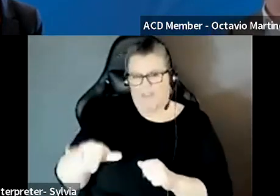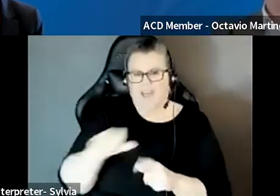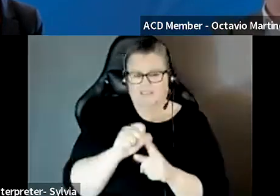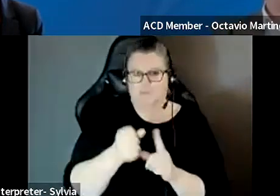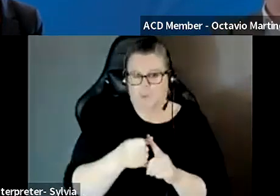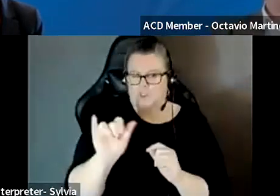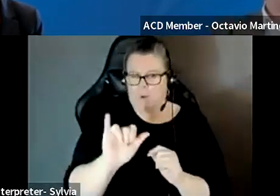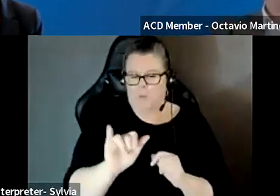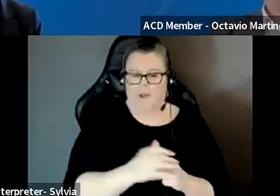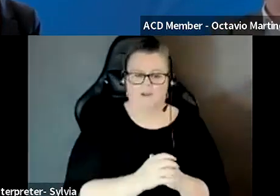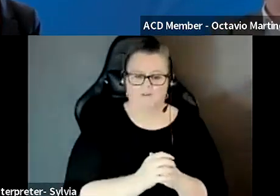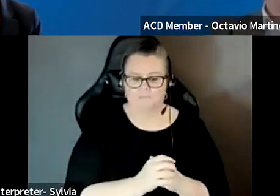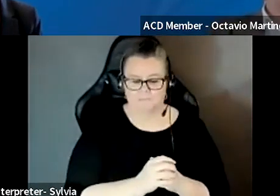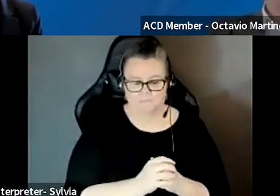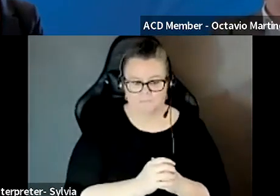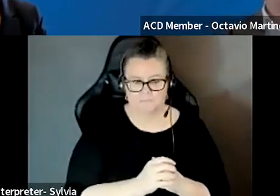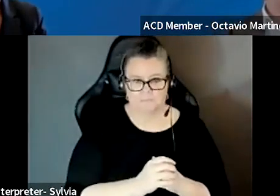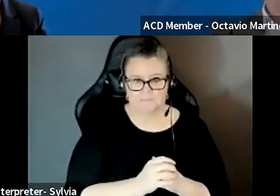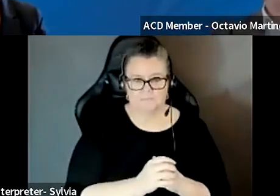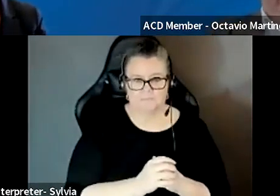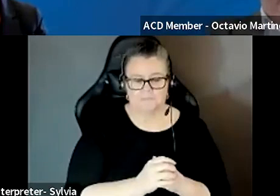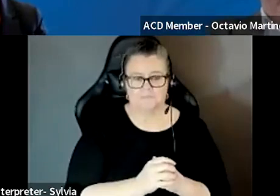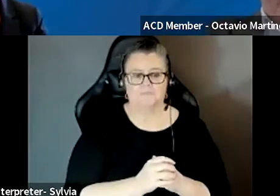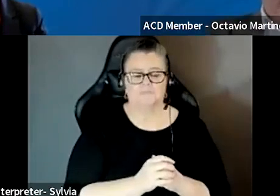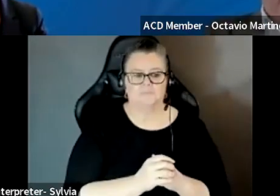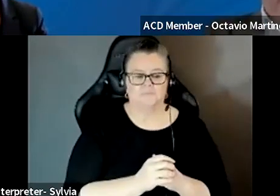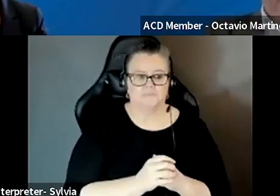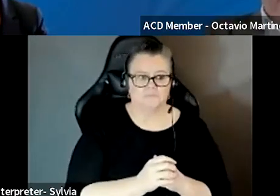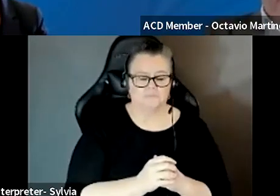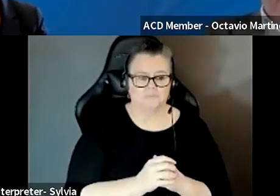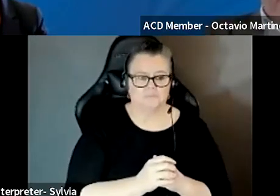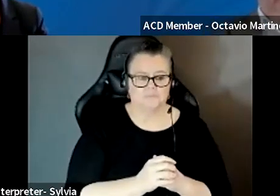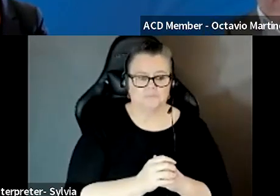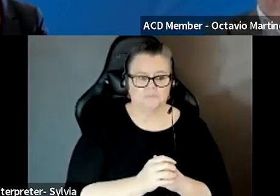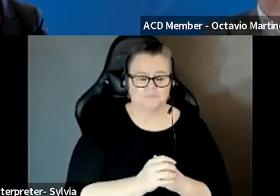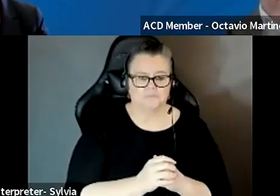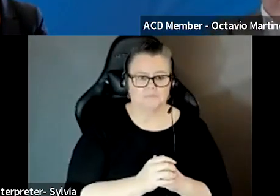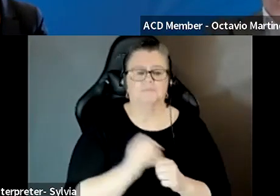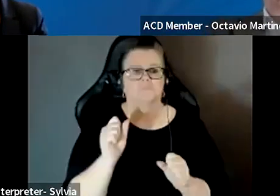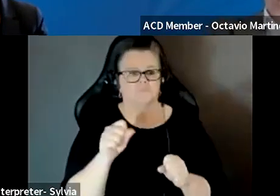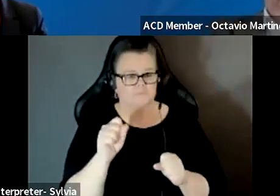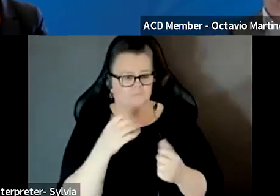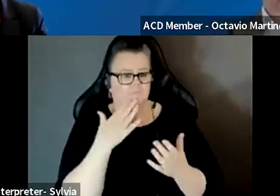Yes, thanks for the comment. And I very much agree with both points that you've made.